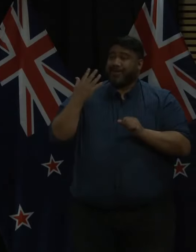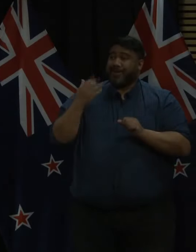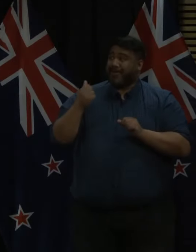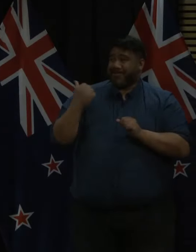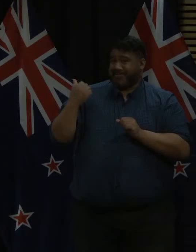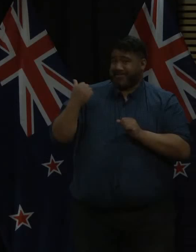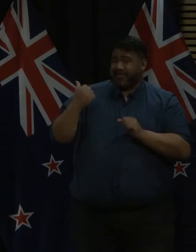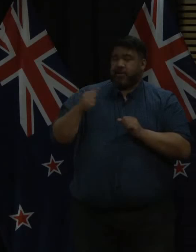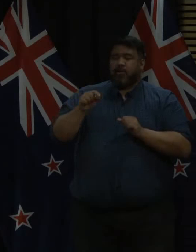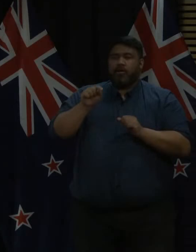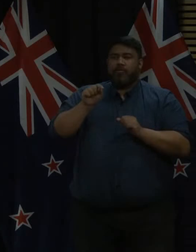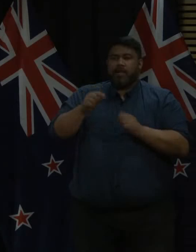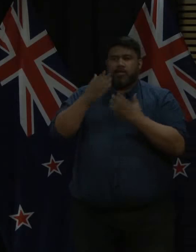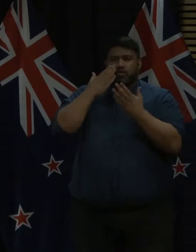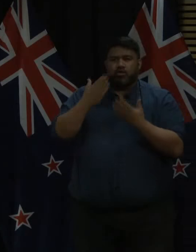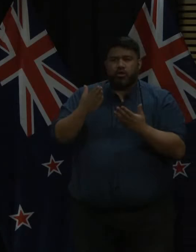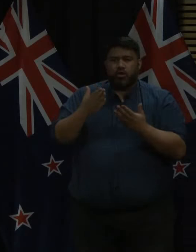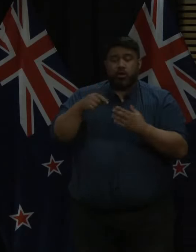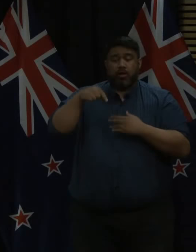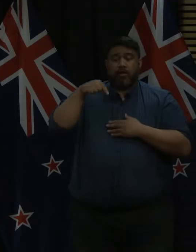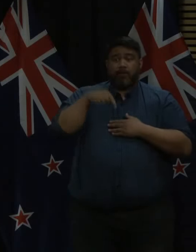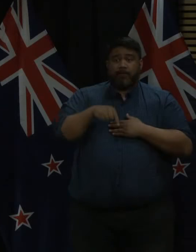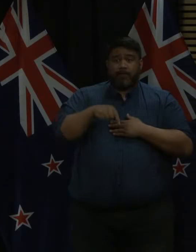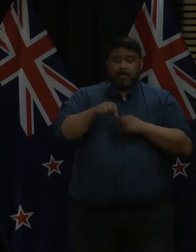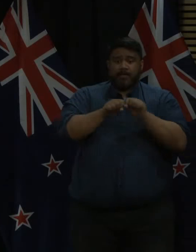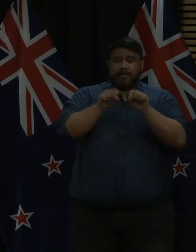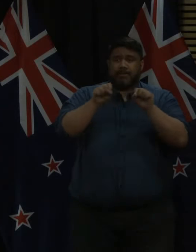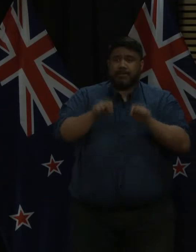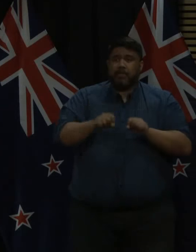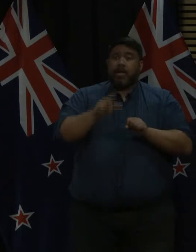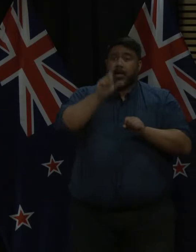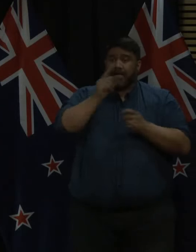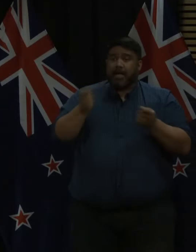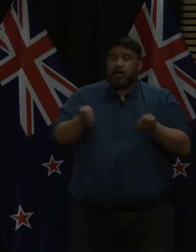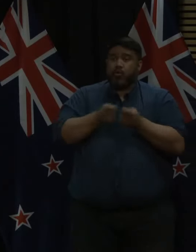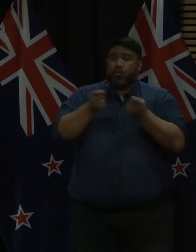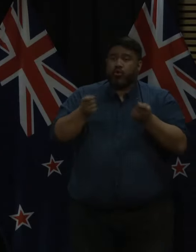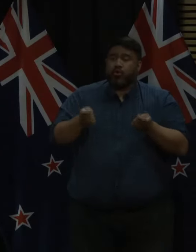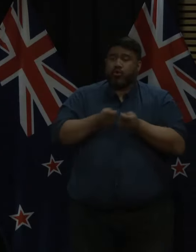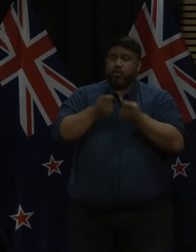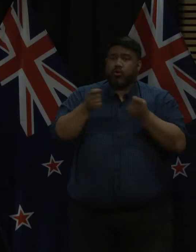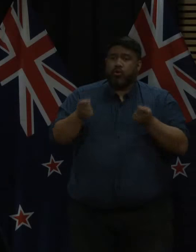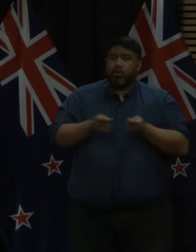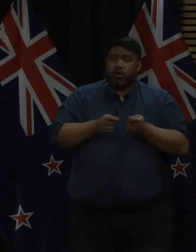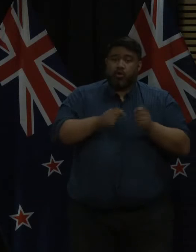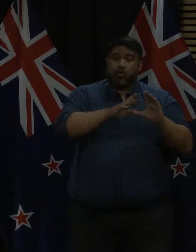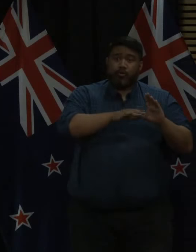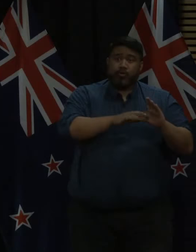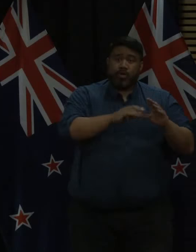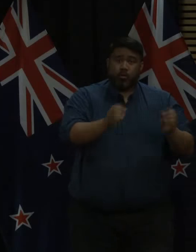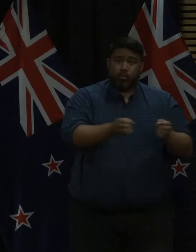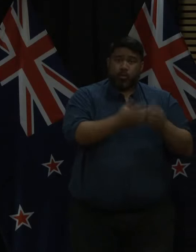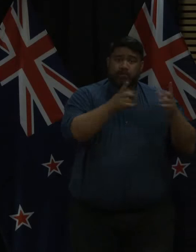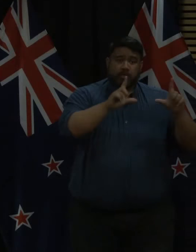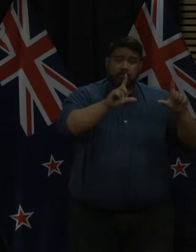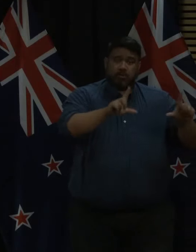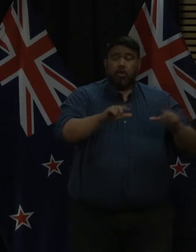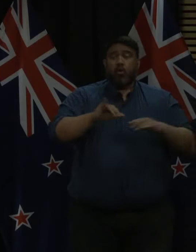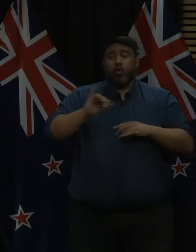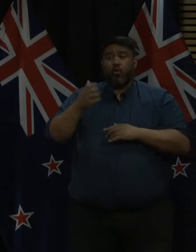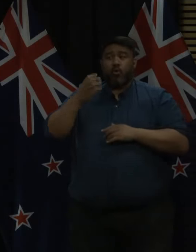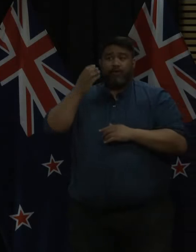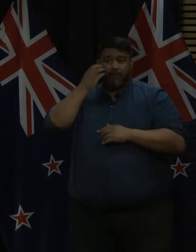certificate and away you go.